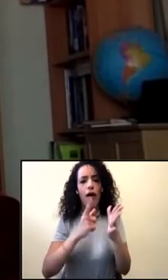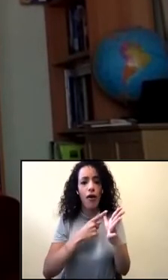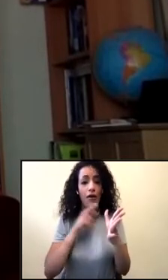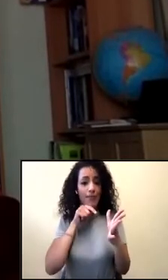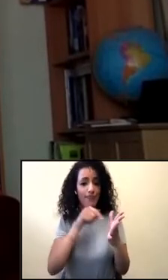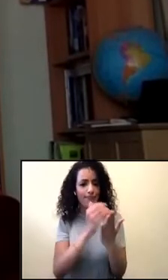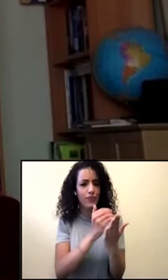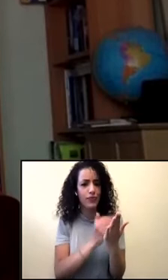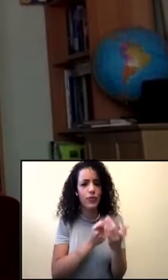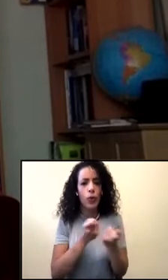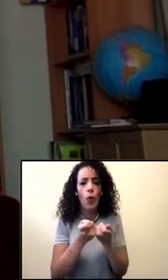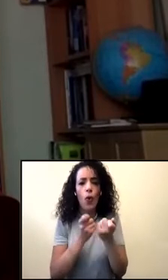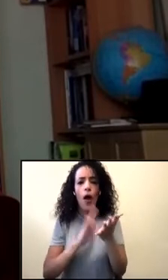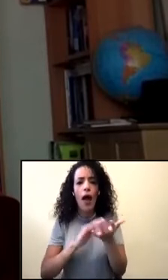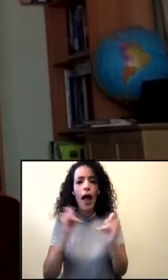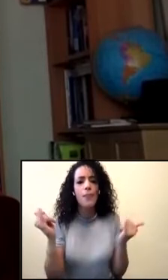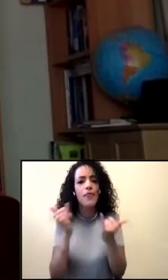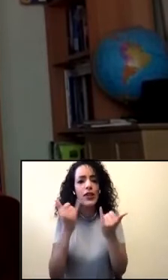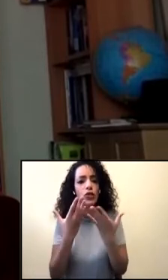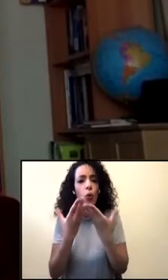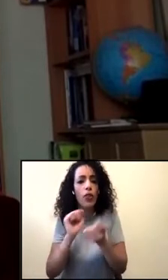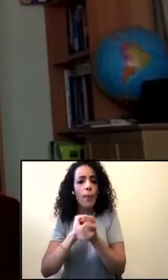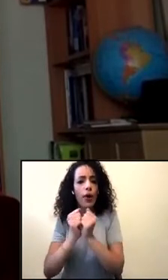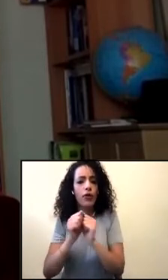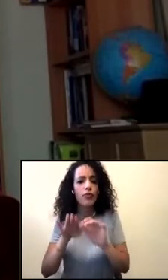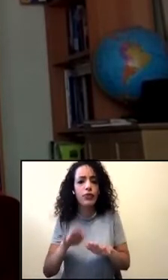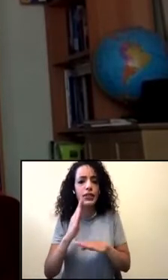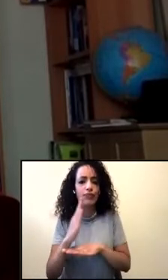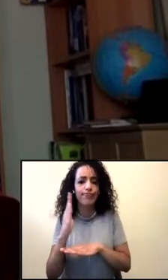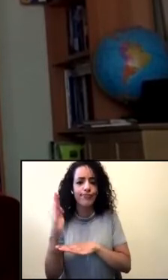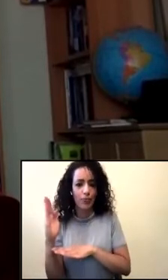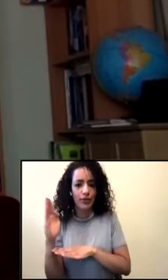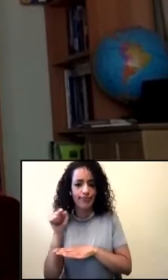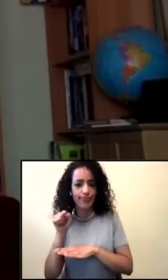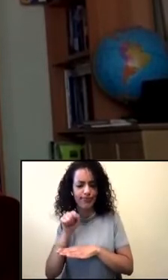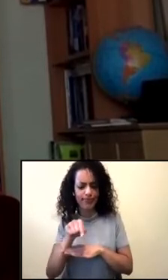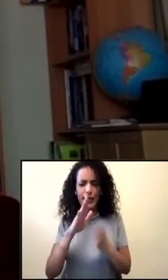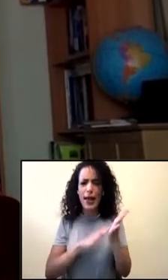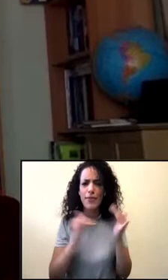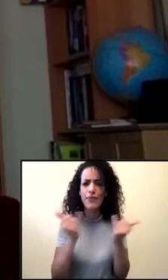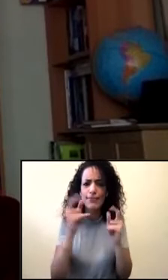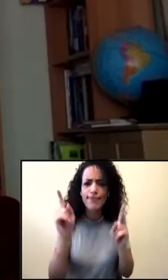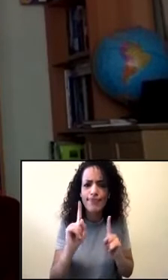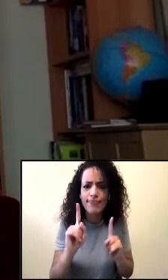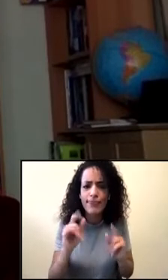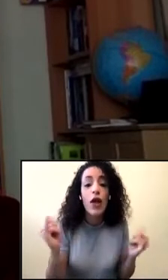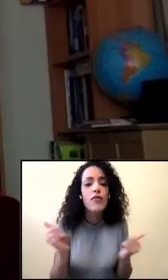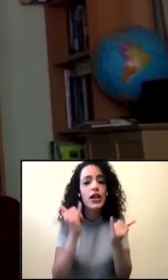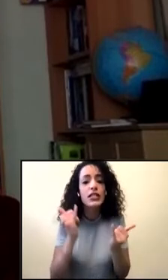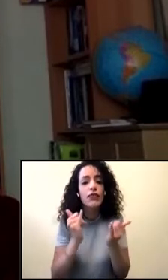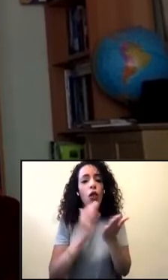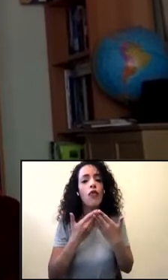So MFest is a multi-arts festival, it's a festival of Muslim knowledge and creativity. And we've been